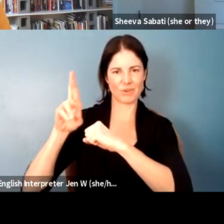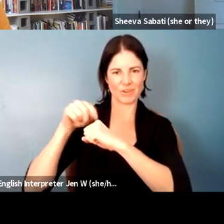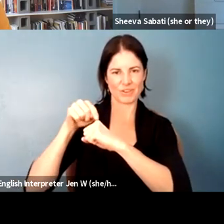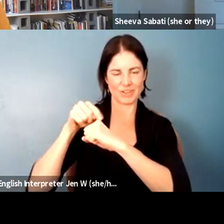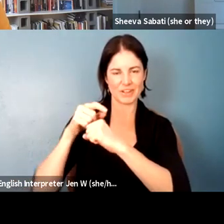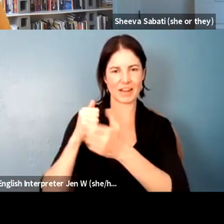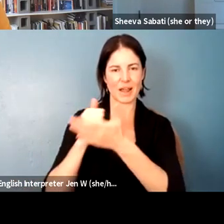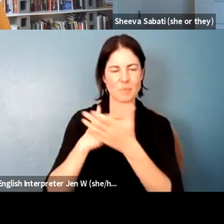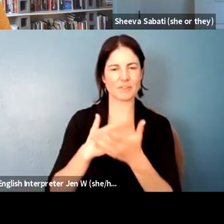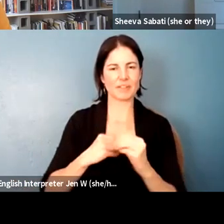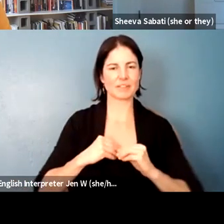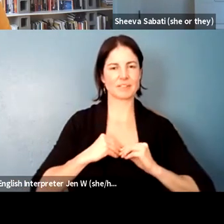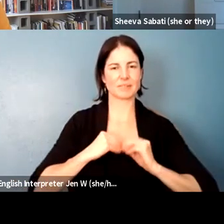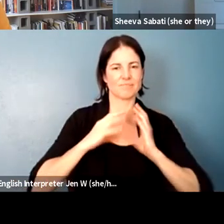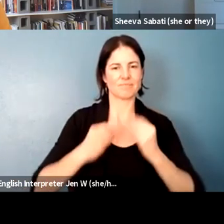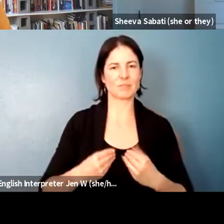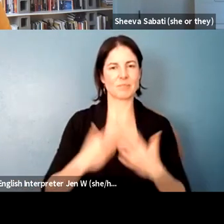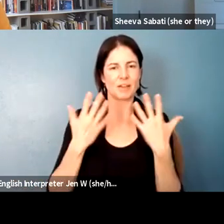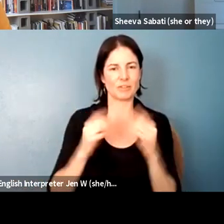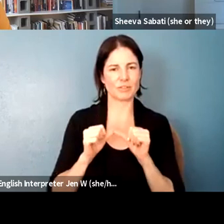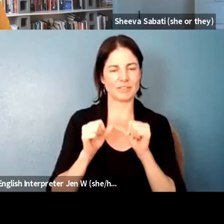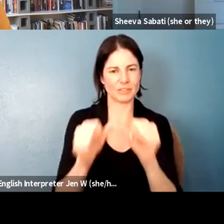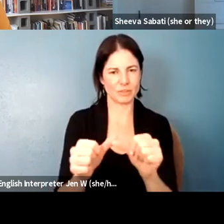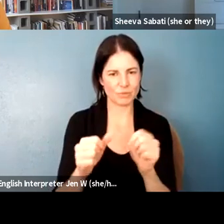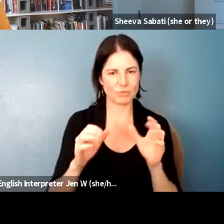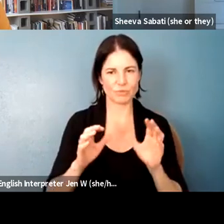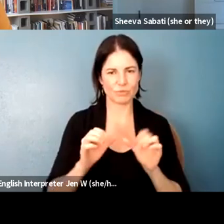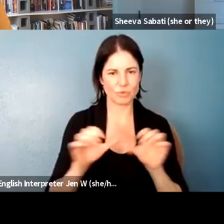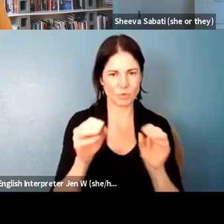forward. I want to honor everyone's time I know we're at